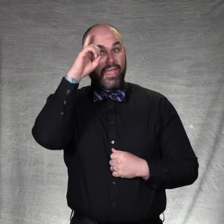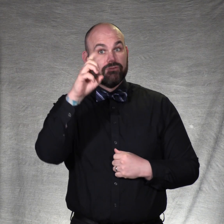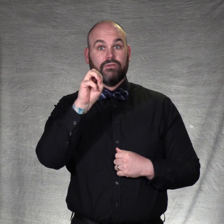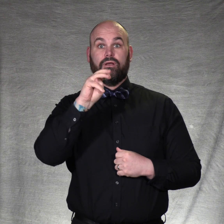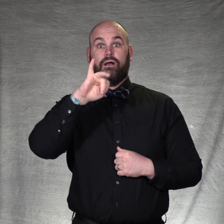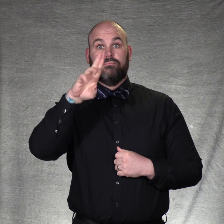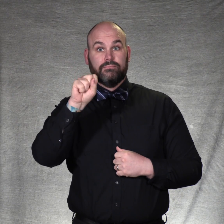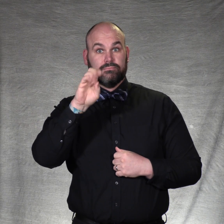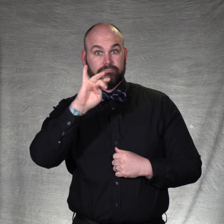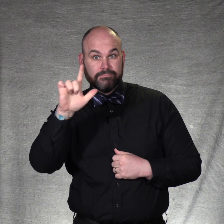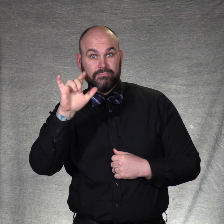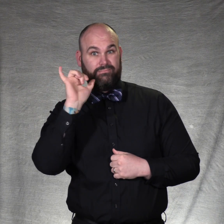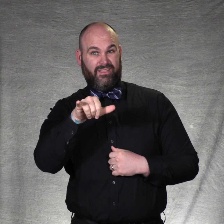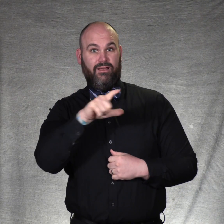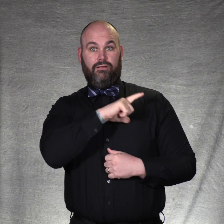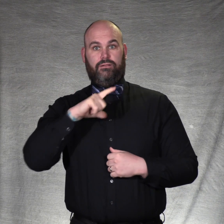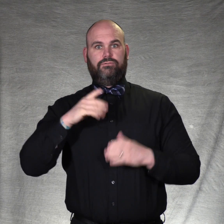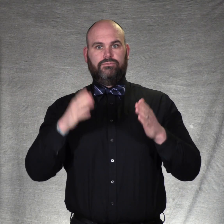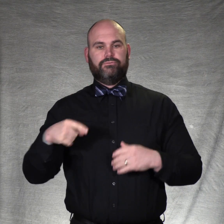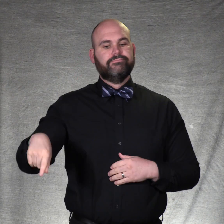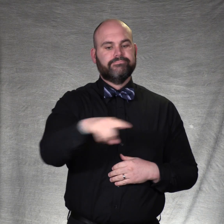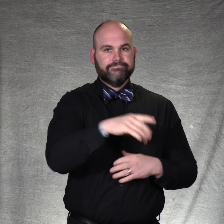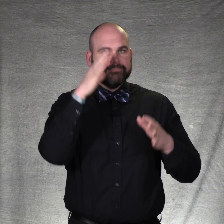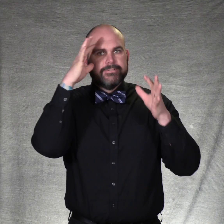In the Education Omnibus Bill, the legislators decided